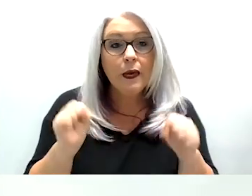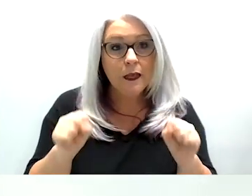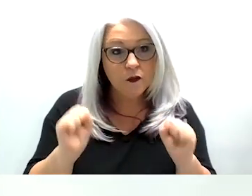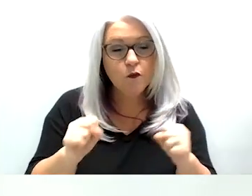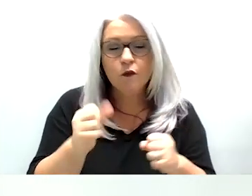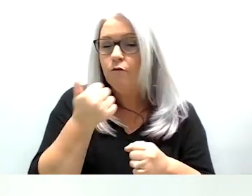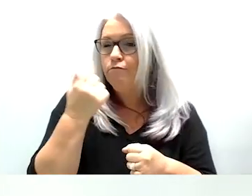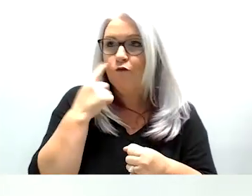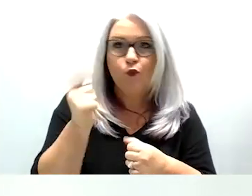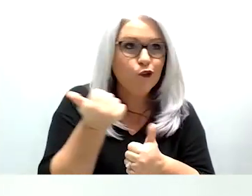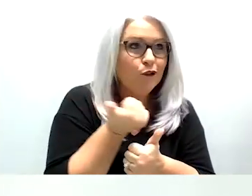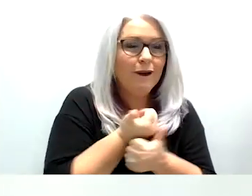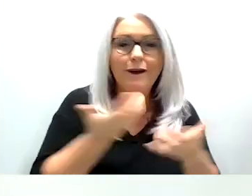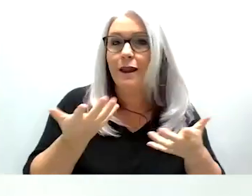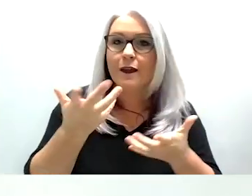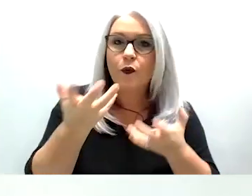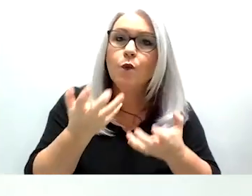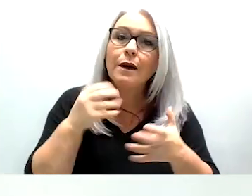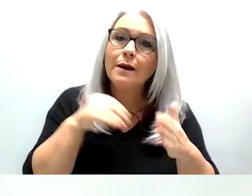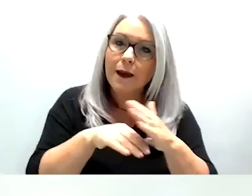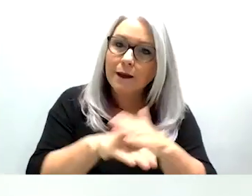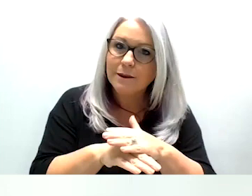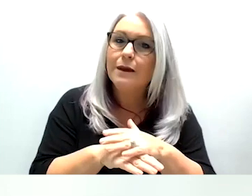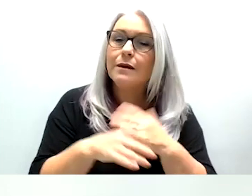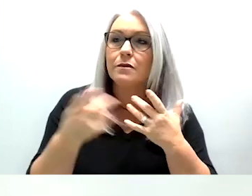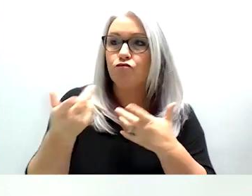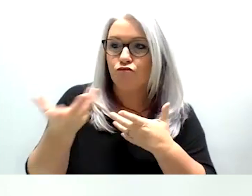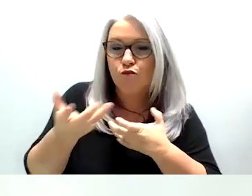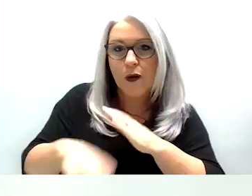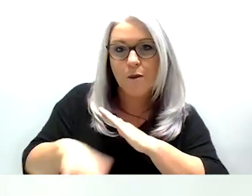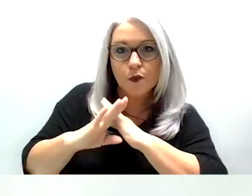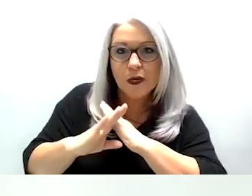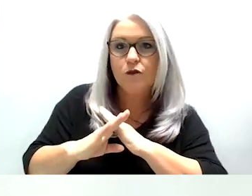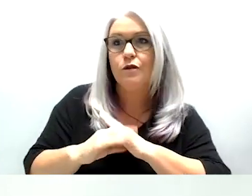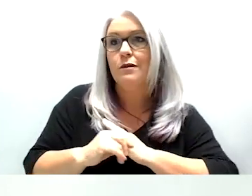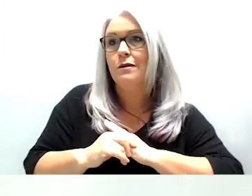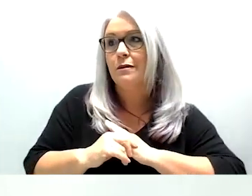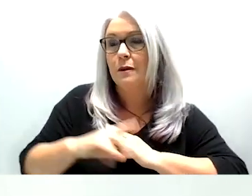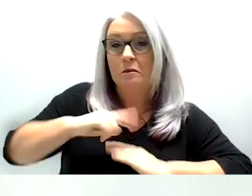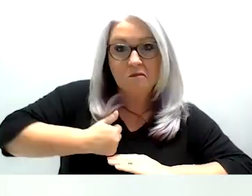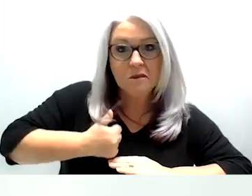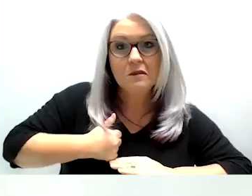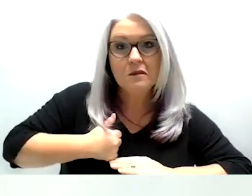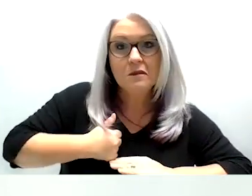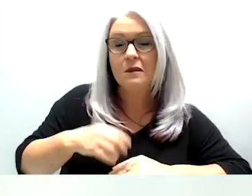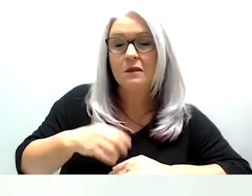seeking access to that you would like to have protections as a person with a disability when you're trying to access it.